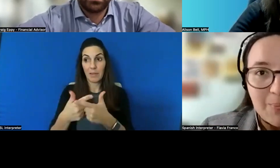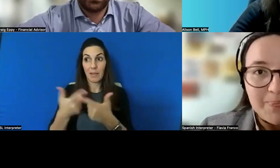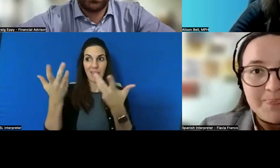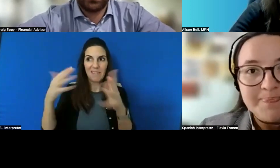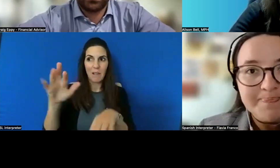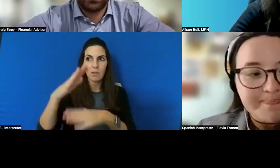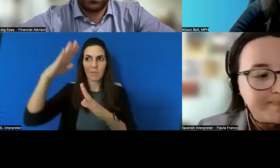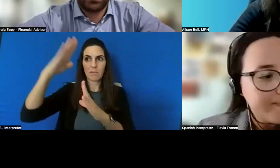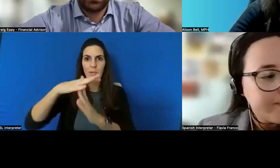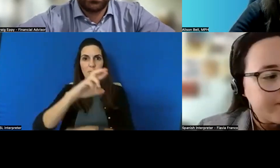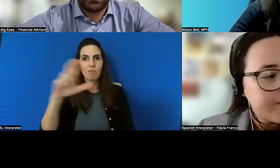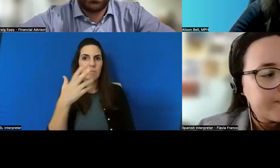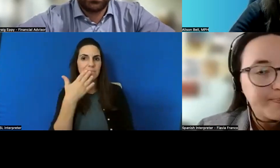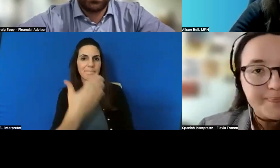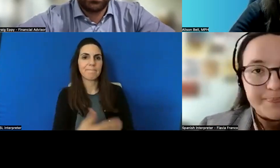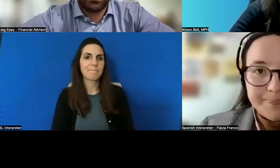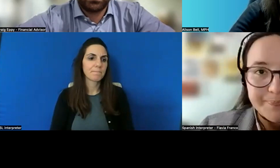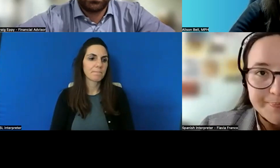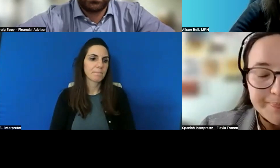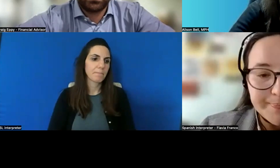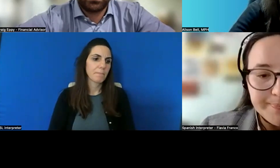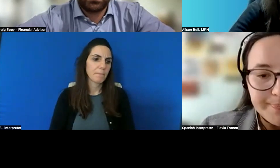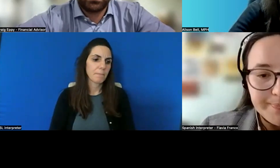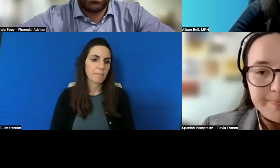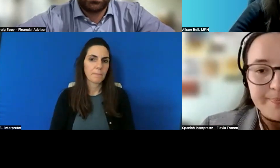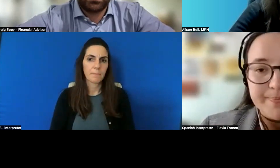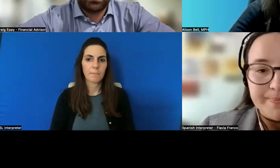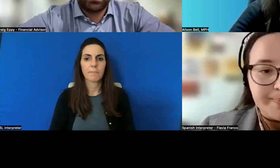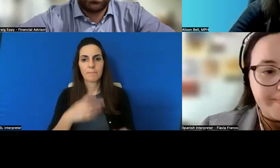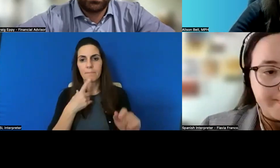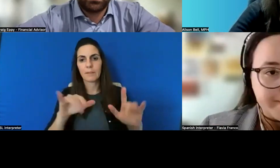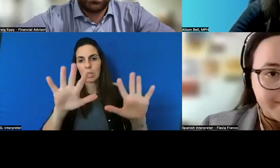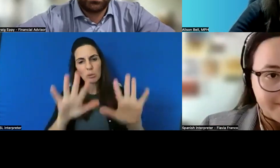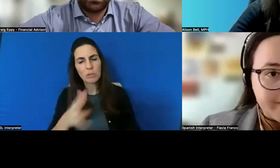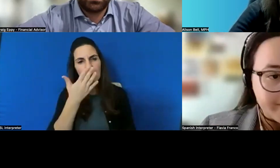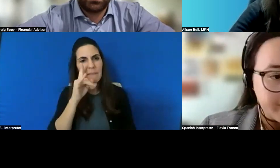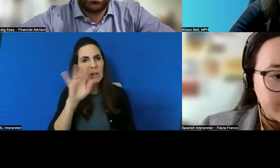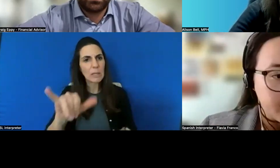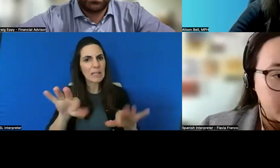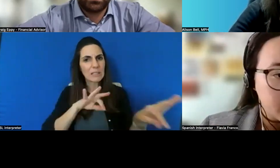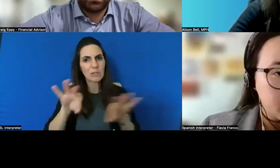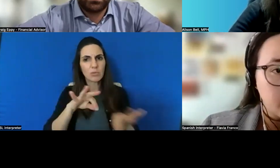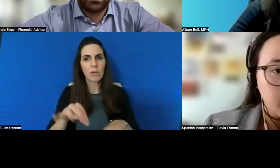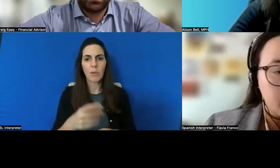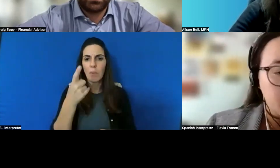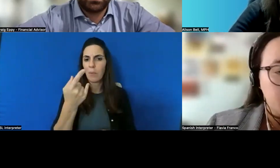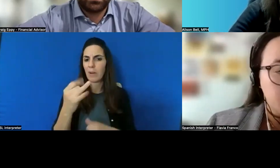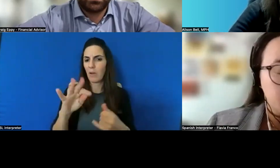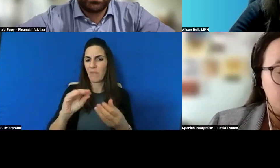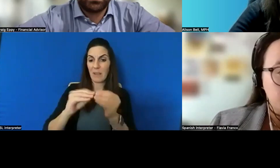you great thank you for those instructions one of the number one questions we hear from our